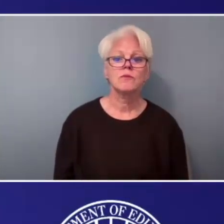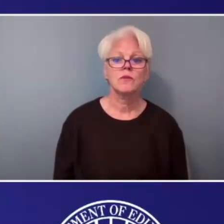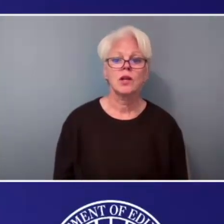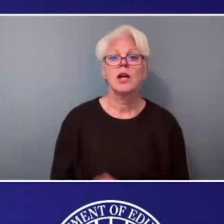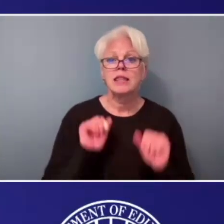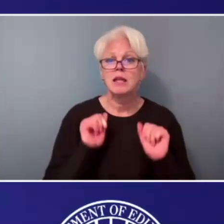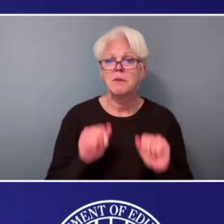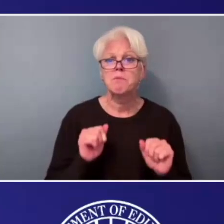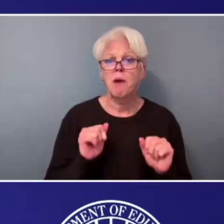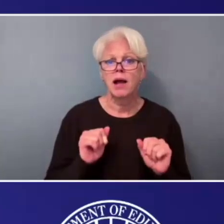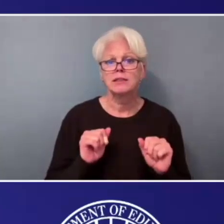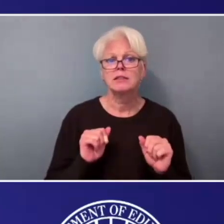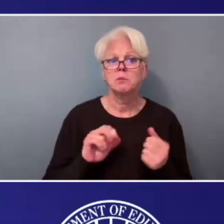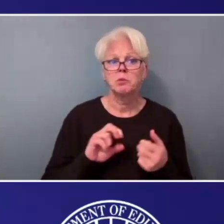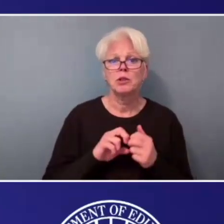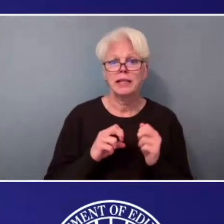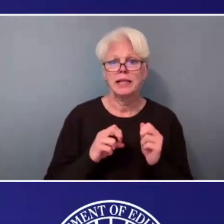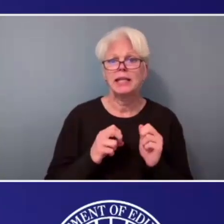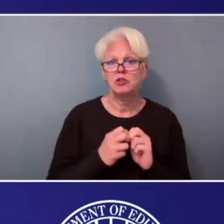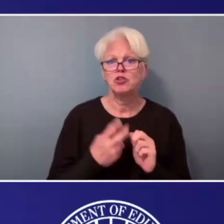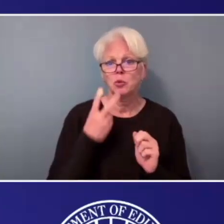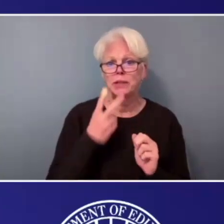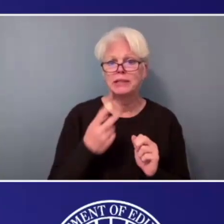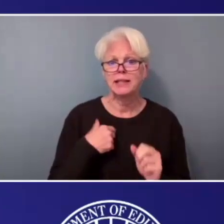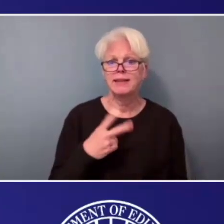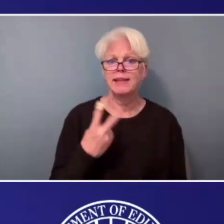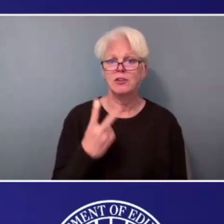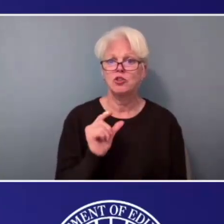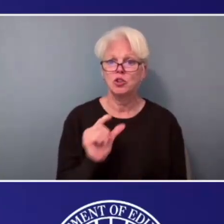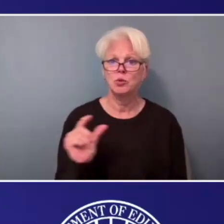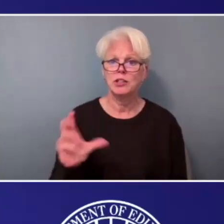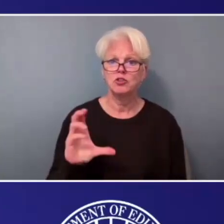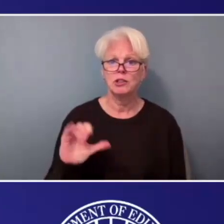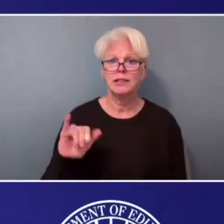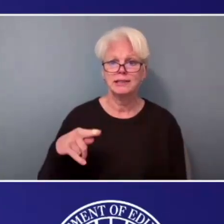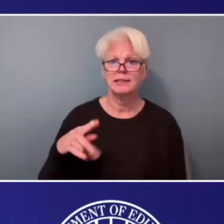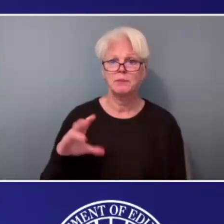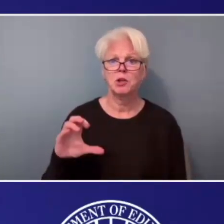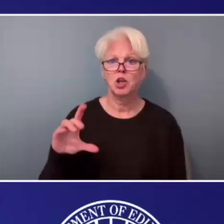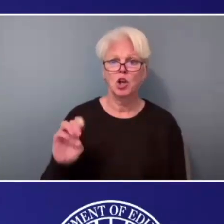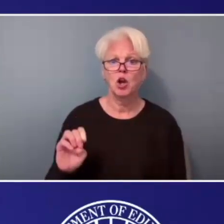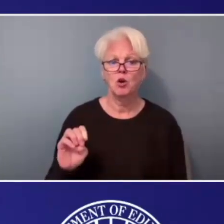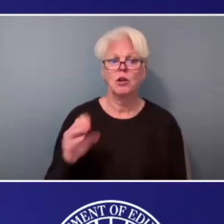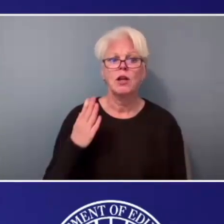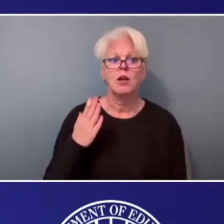that we see here is that the two-digit CIP code may be possibly too broad.